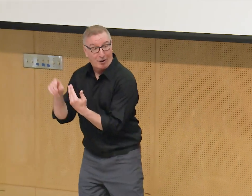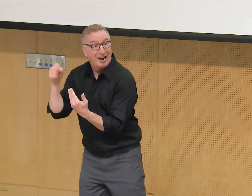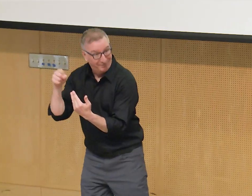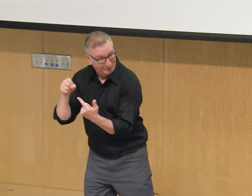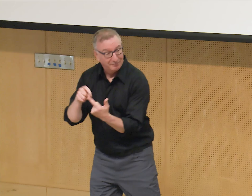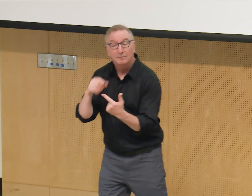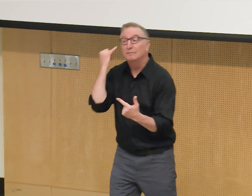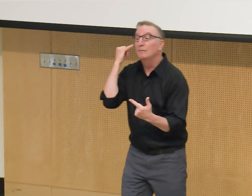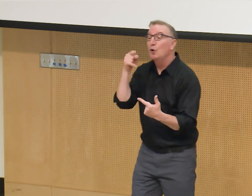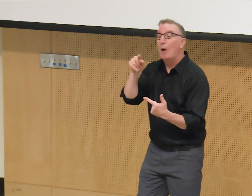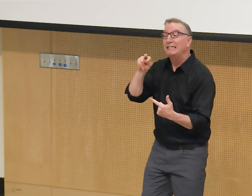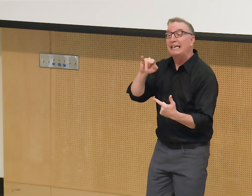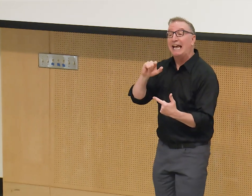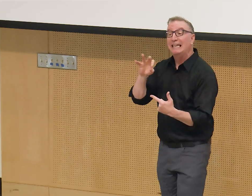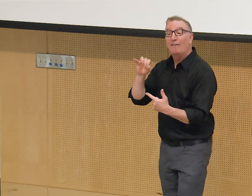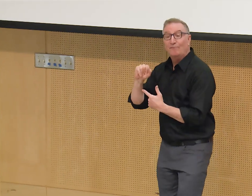There was a program for interpreters.